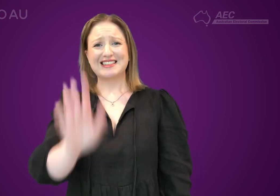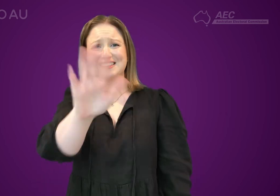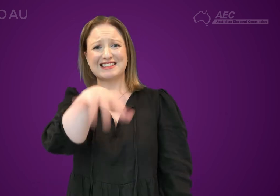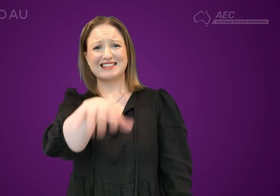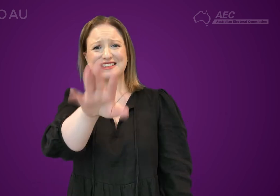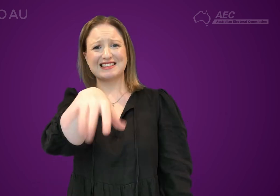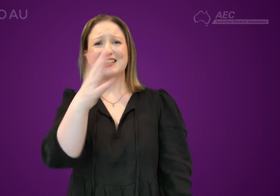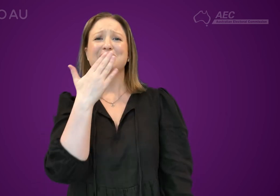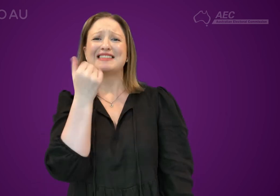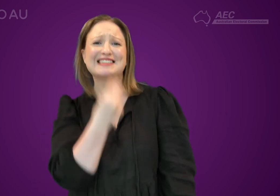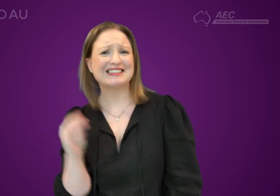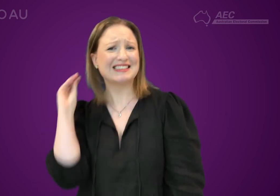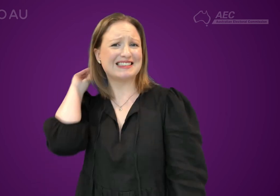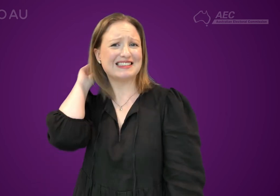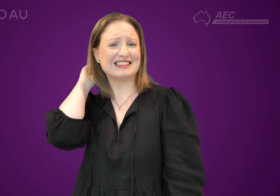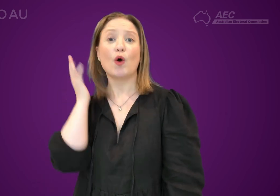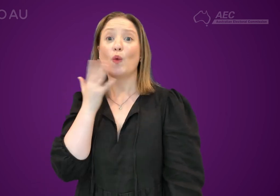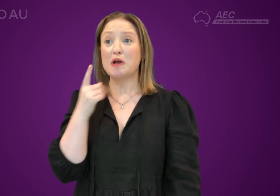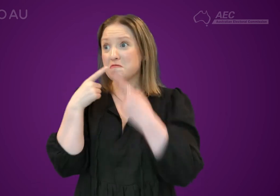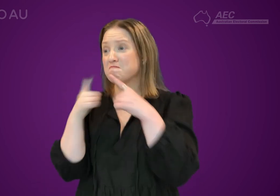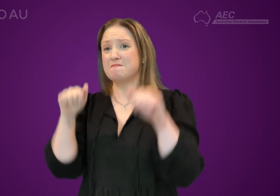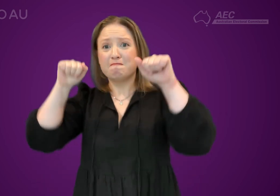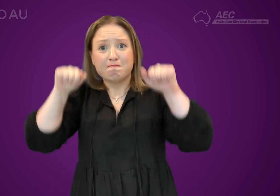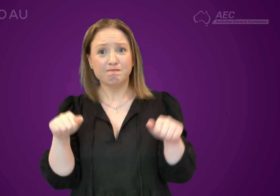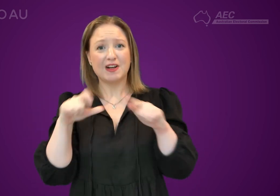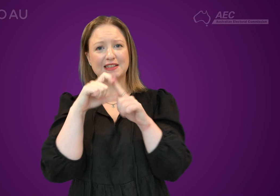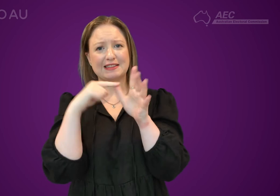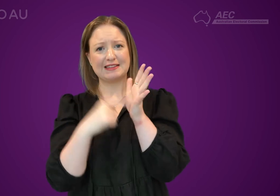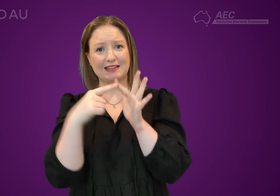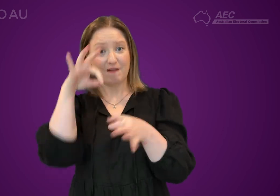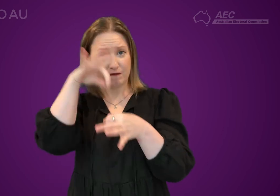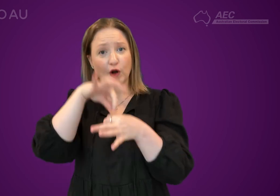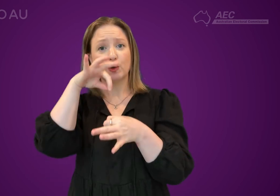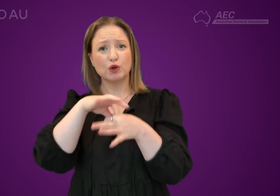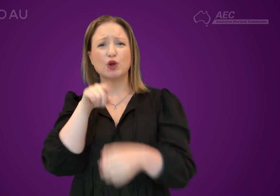Keep in mind that once the date of the Federal Election is announced,